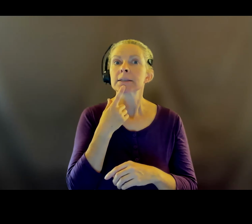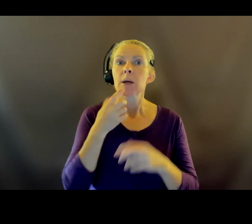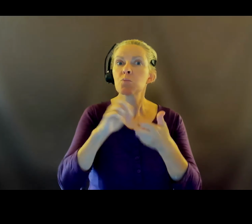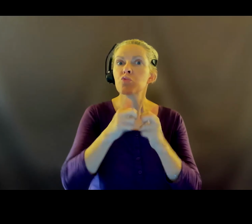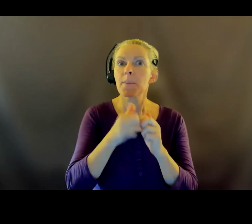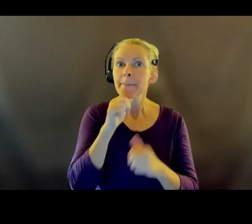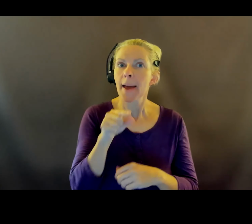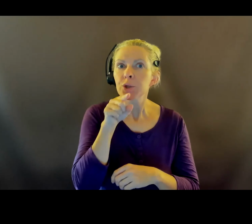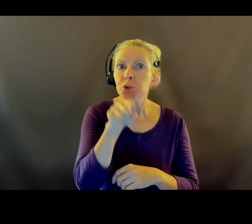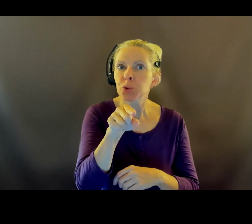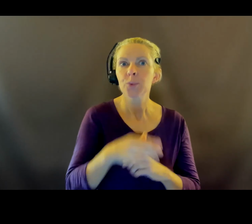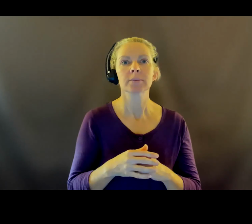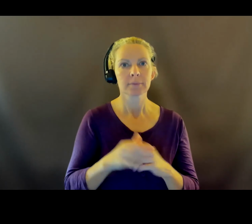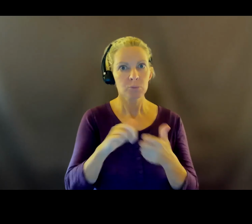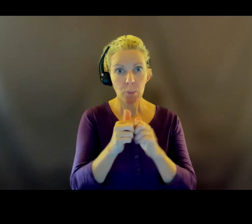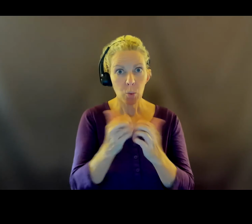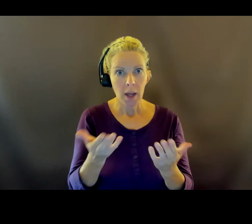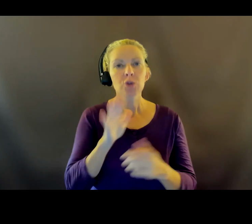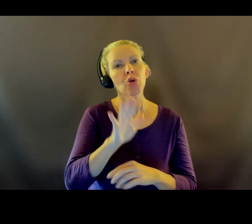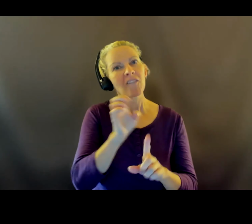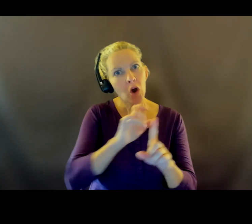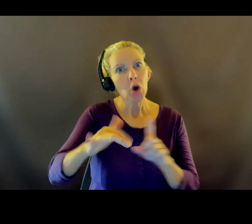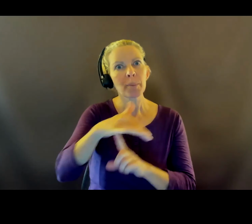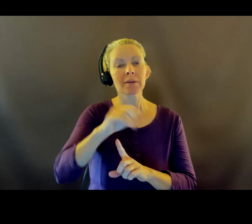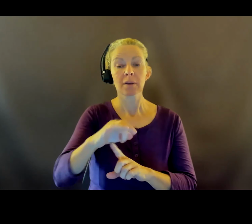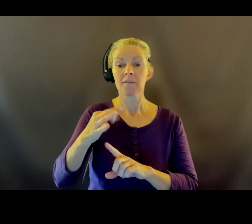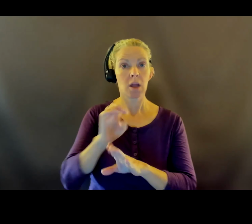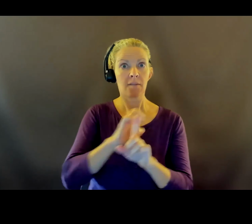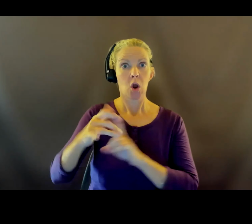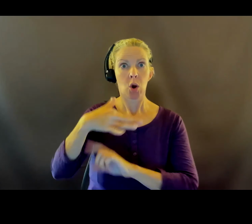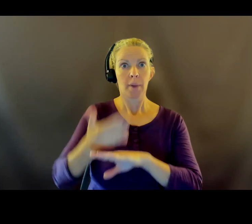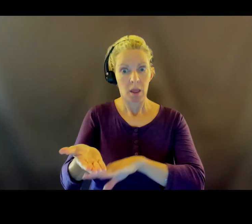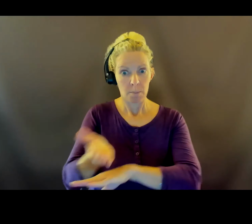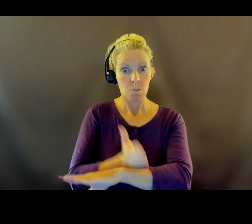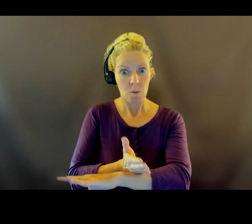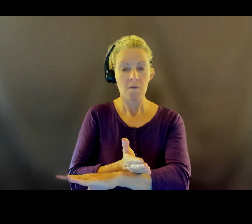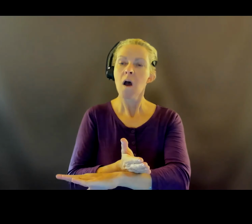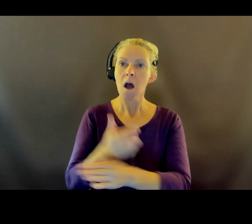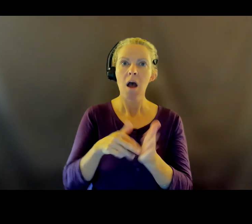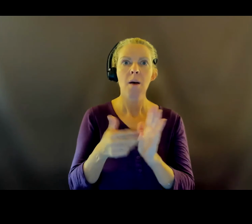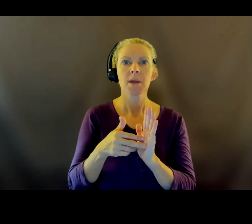If we make the environment better, you won't have a problem. You won't have a challenge. You will be able to function like everyone else does.